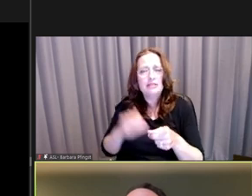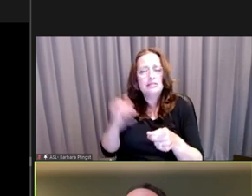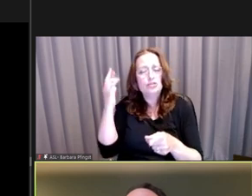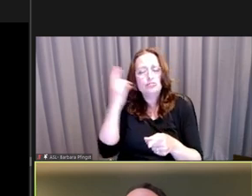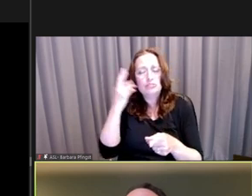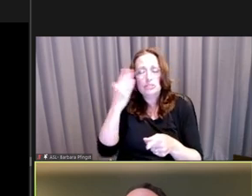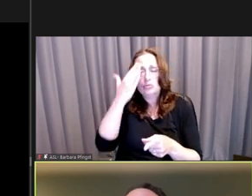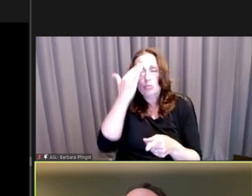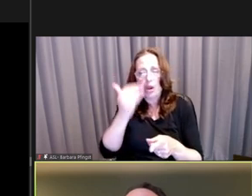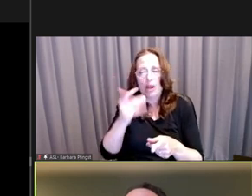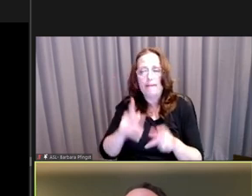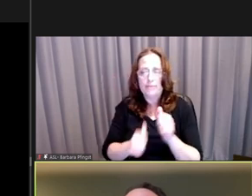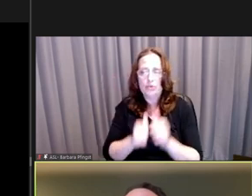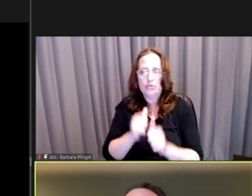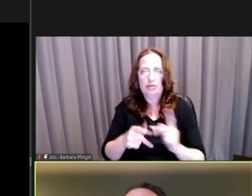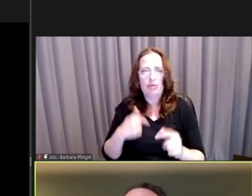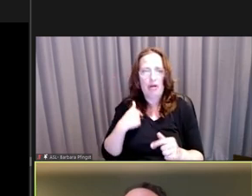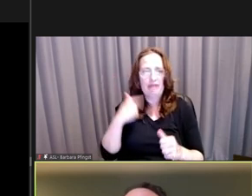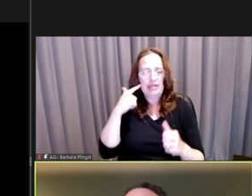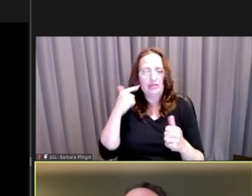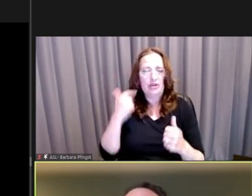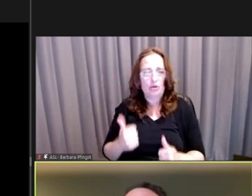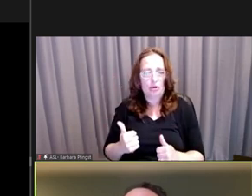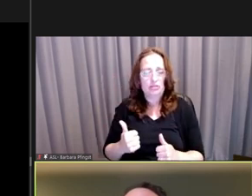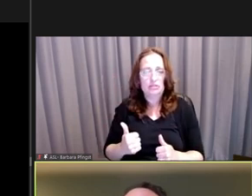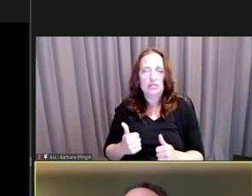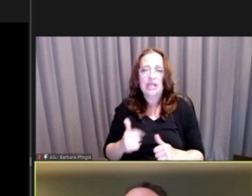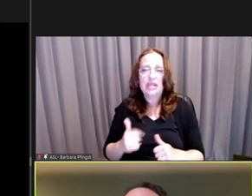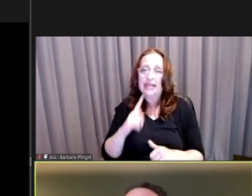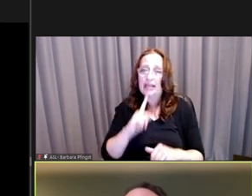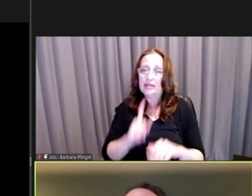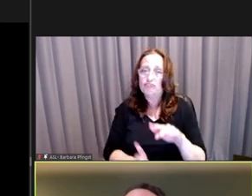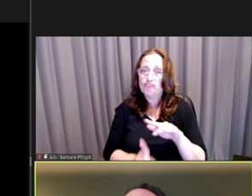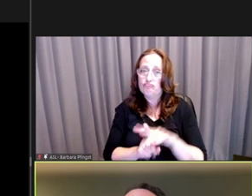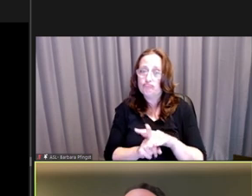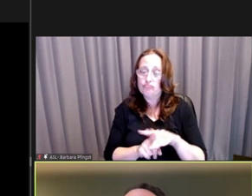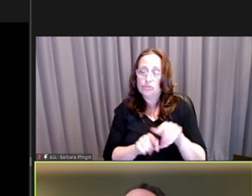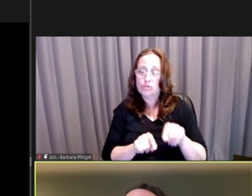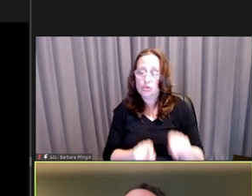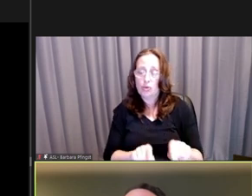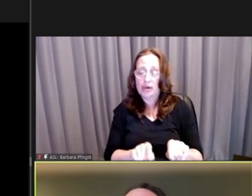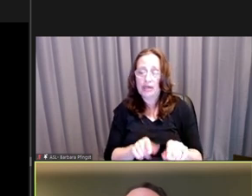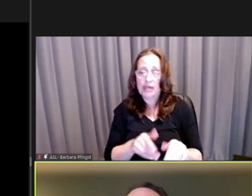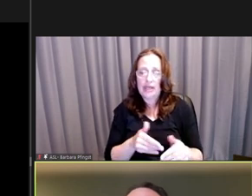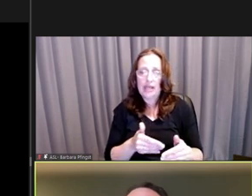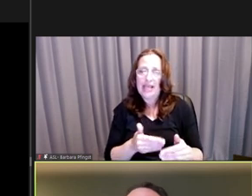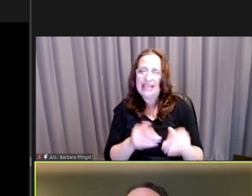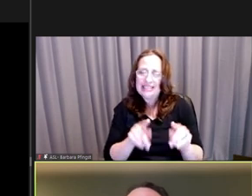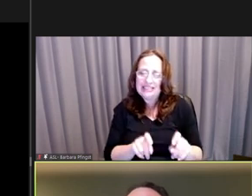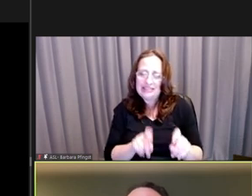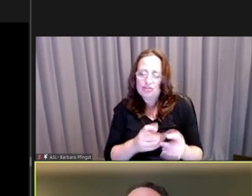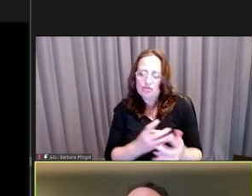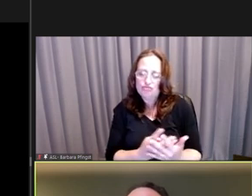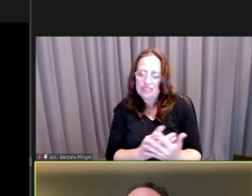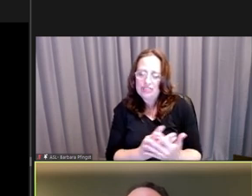before, it can actually present on neonatal screening. Or it may not be identified until the child is a little bit older.